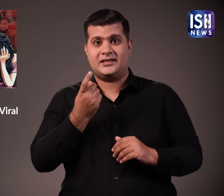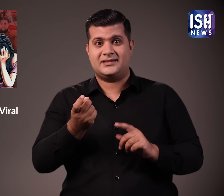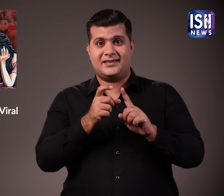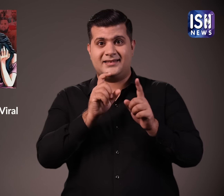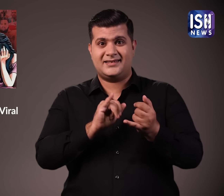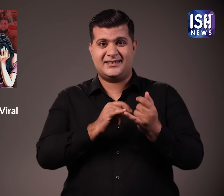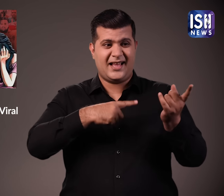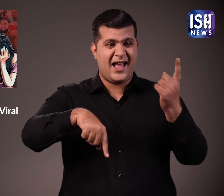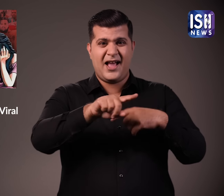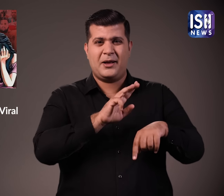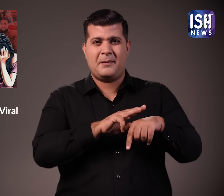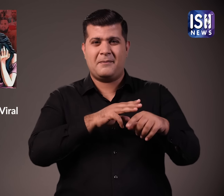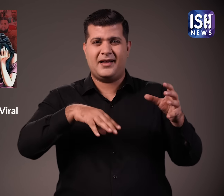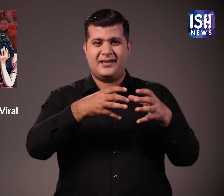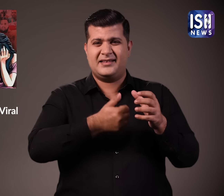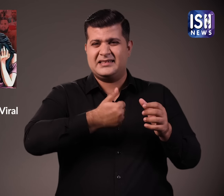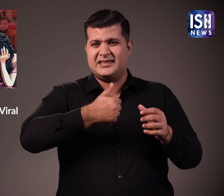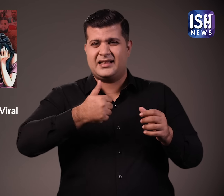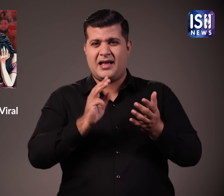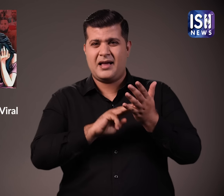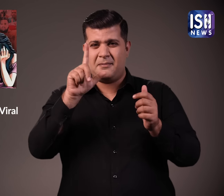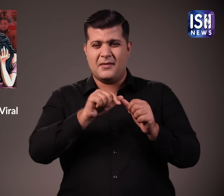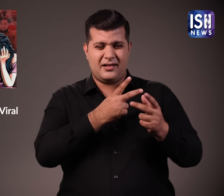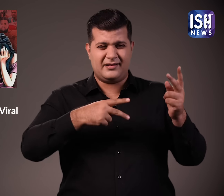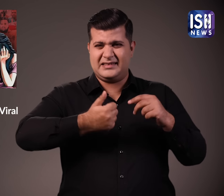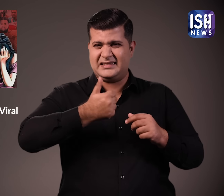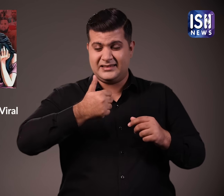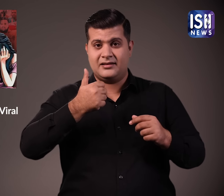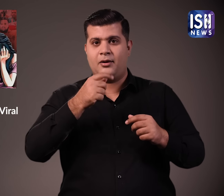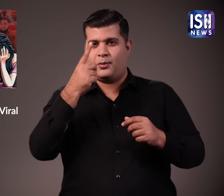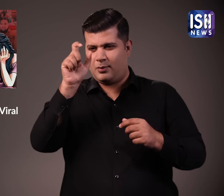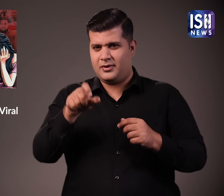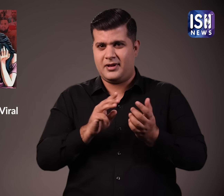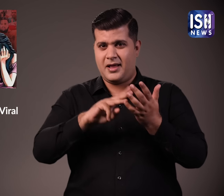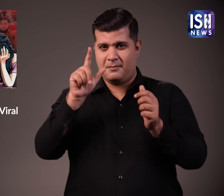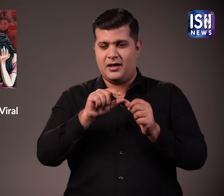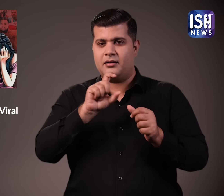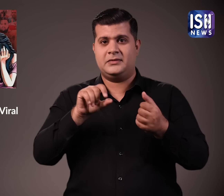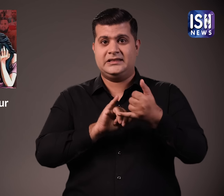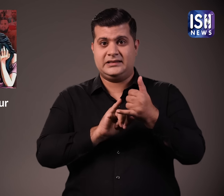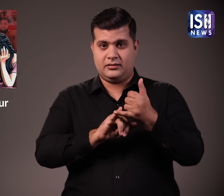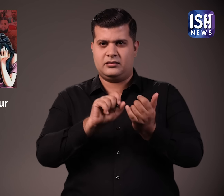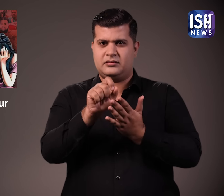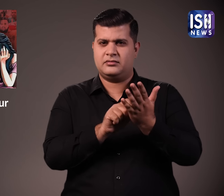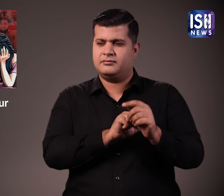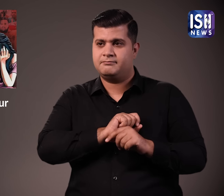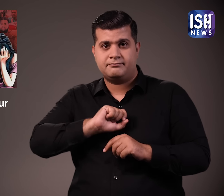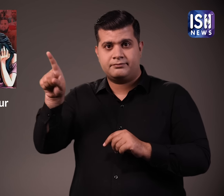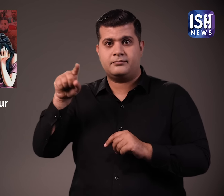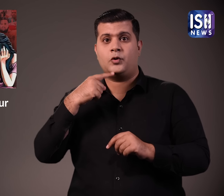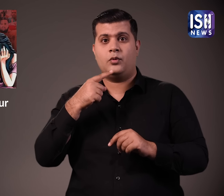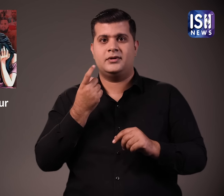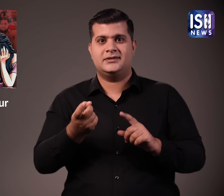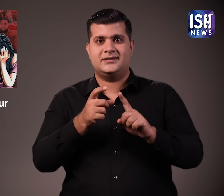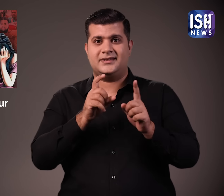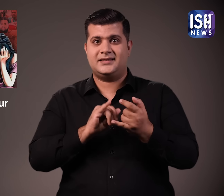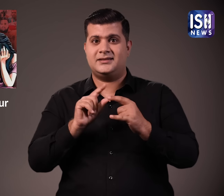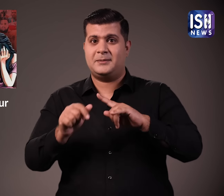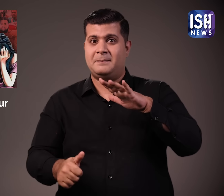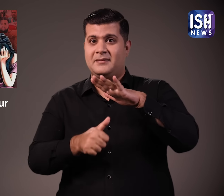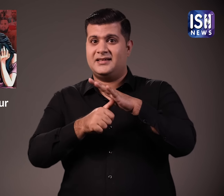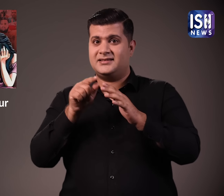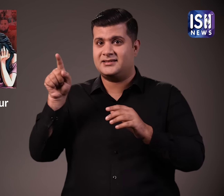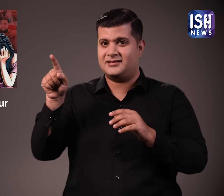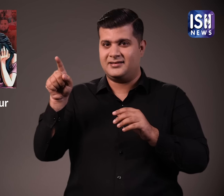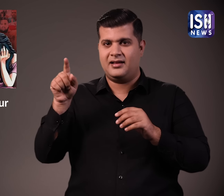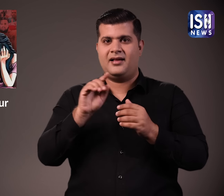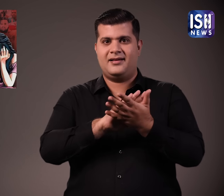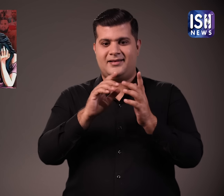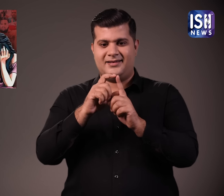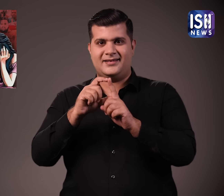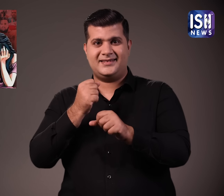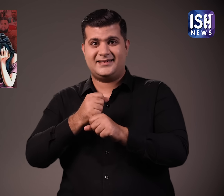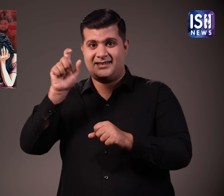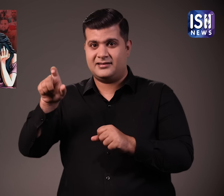The members of JD (S) and senior MLA Sharan Gouda Kandkur have written a letter to party President HD Deve Gowda